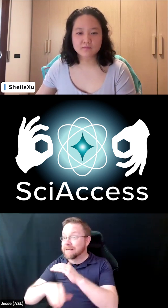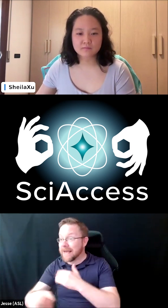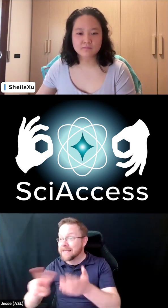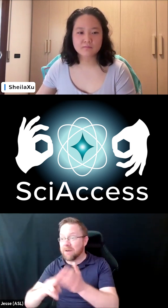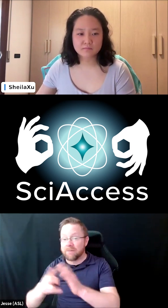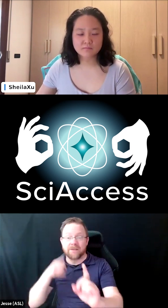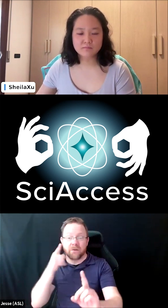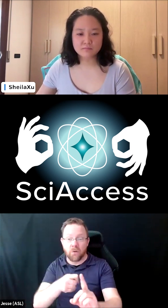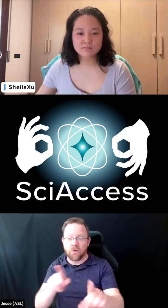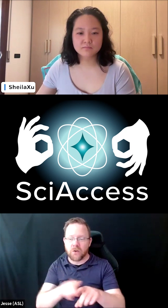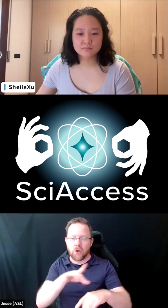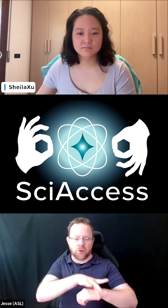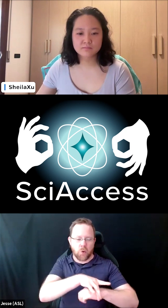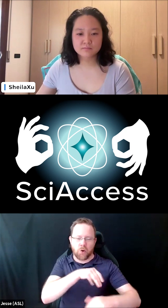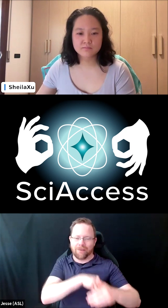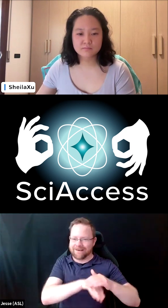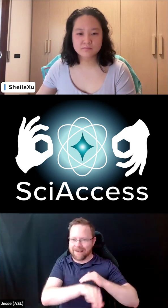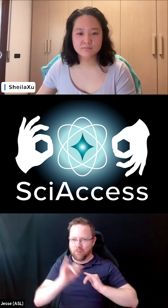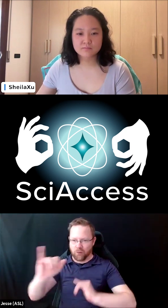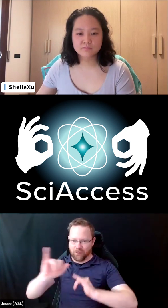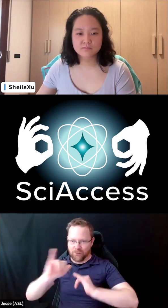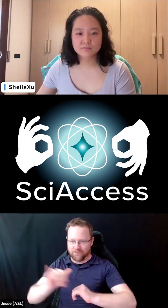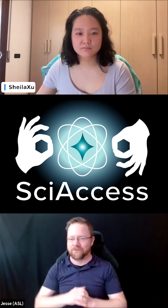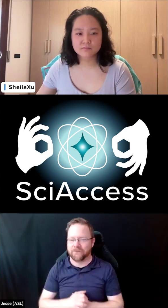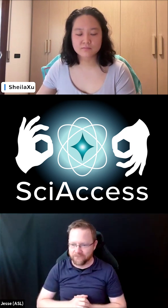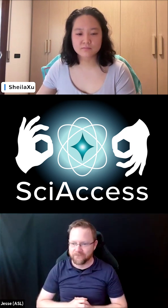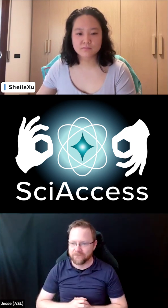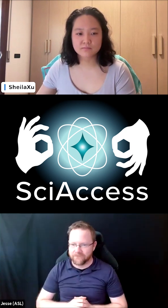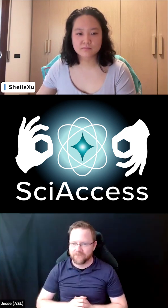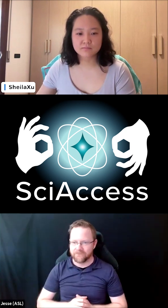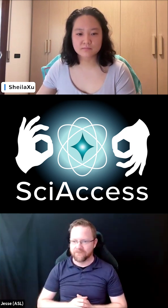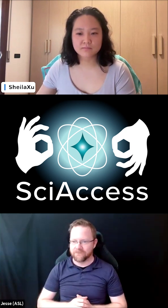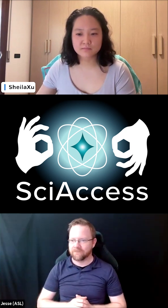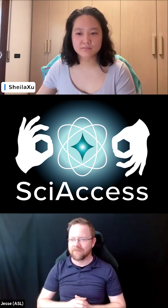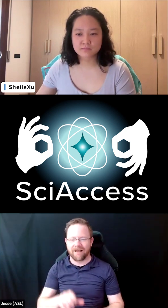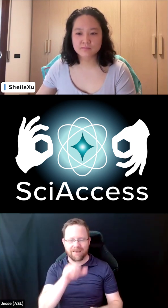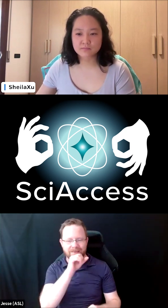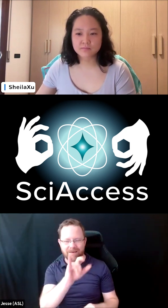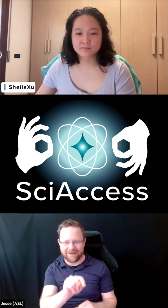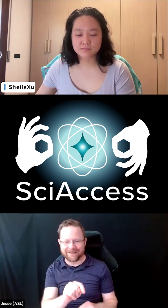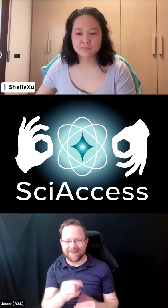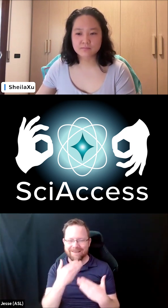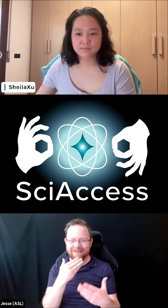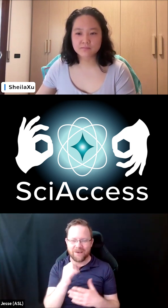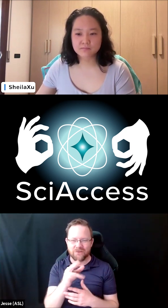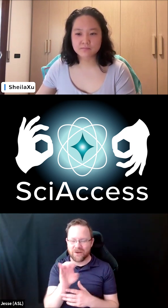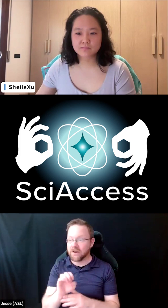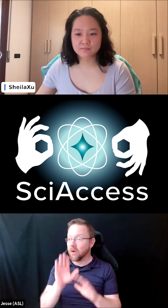I love that. Thank you and we have a wonderful comment in the chat from Lauren saying astronauts on the ISS are